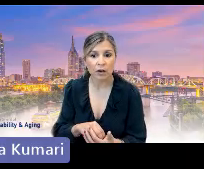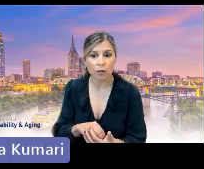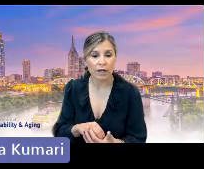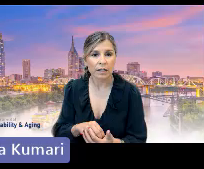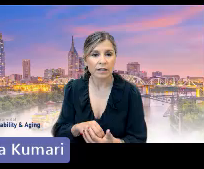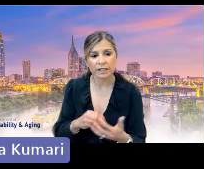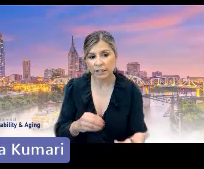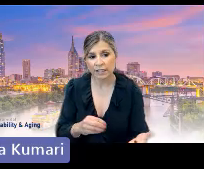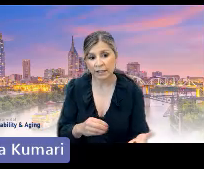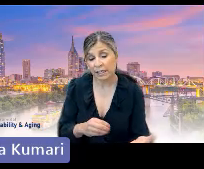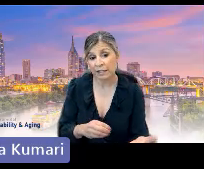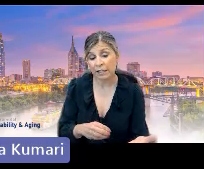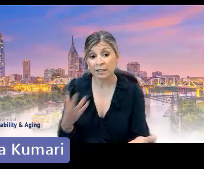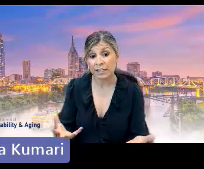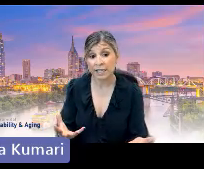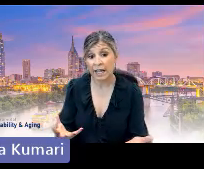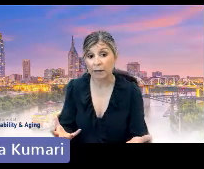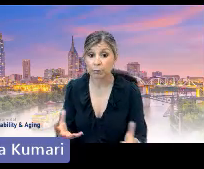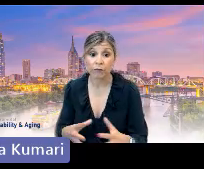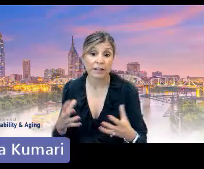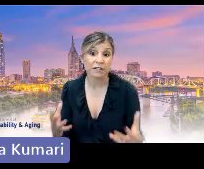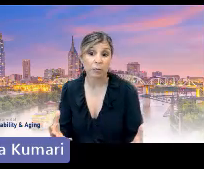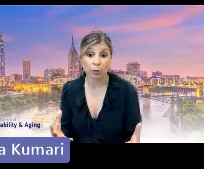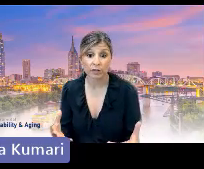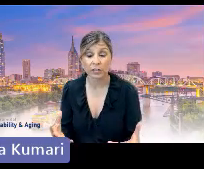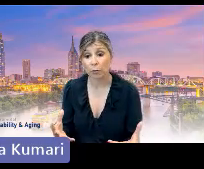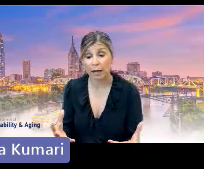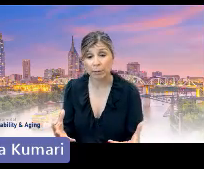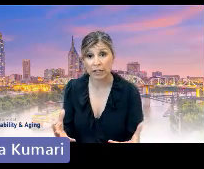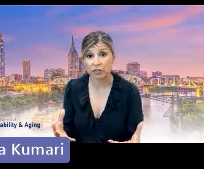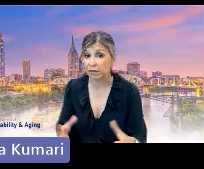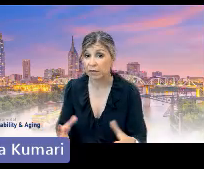So DDDIDD and TCAD provided supports to their populations.